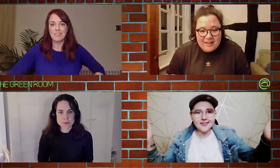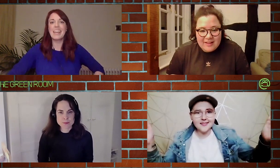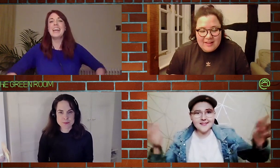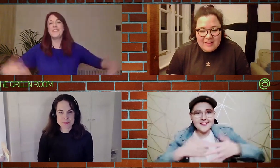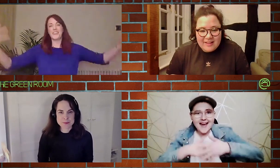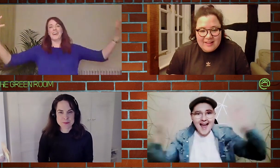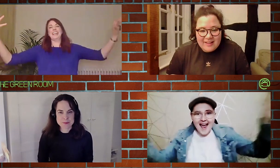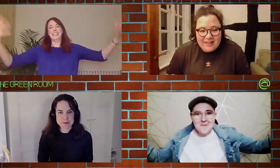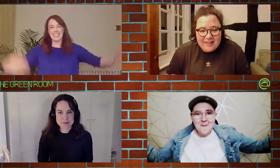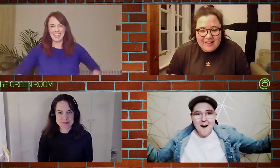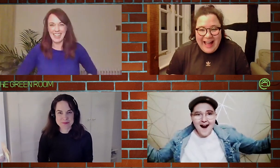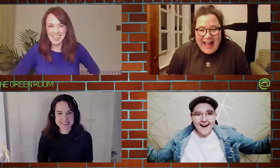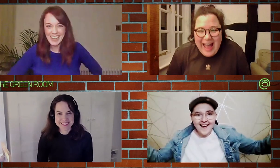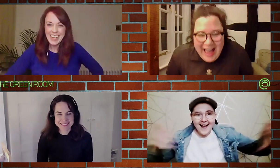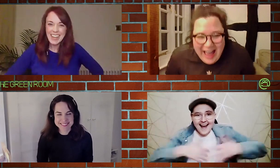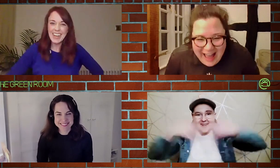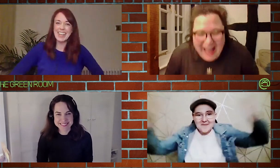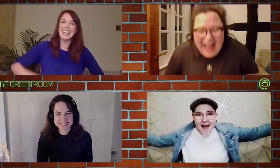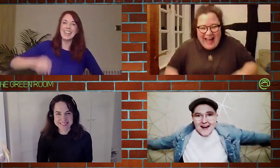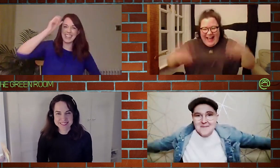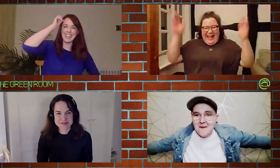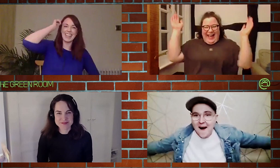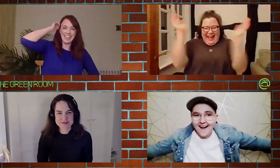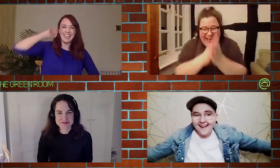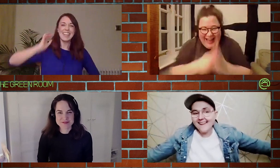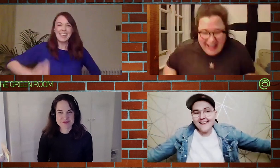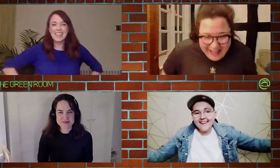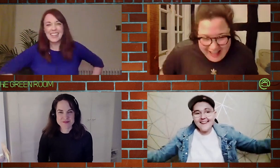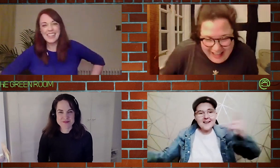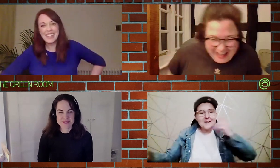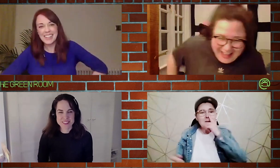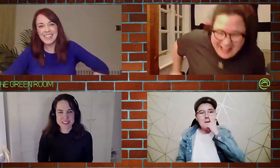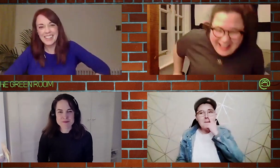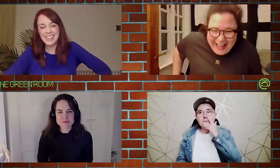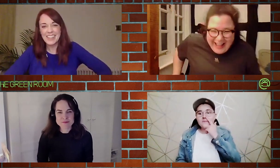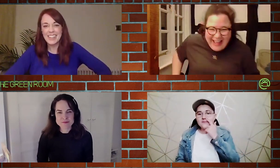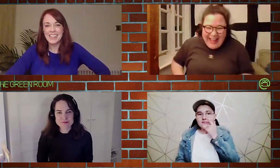Everybody! Anyone and everybody. You know? Anyone.